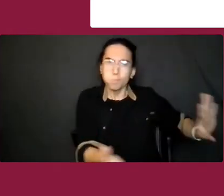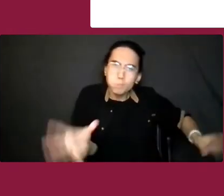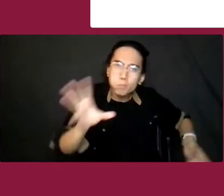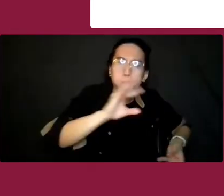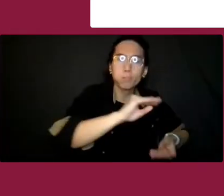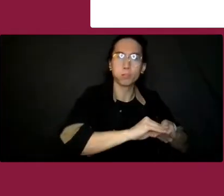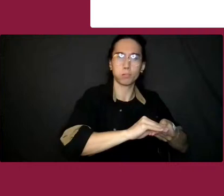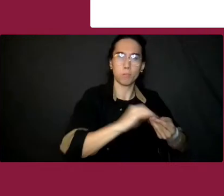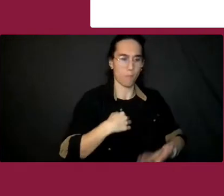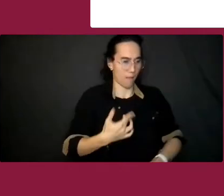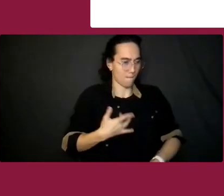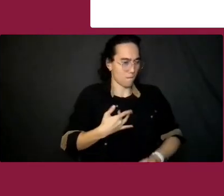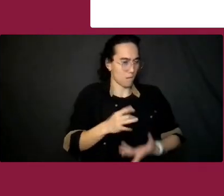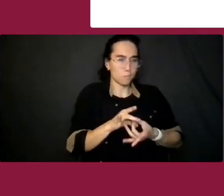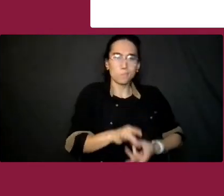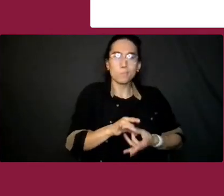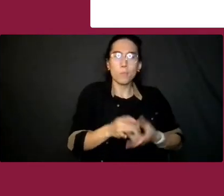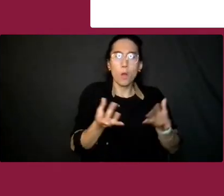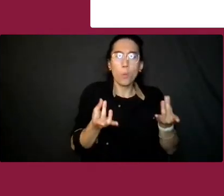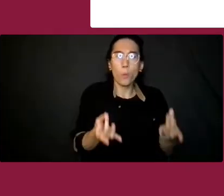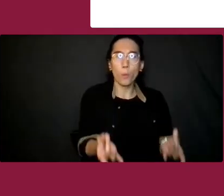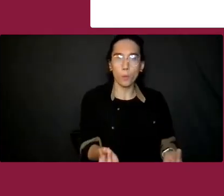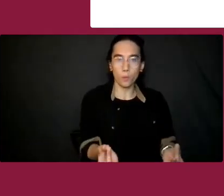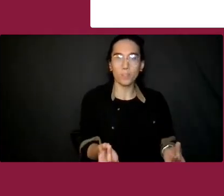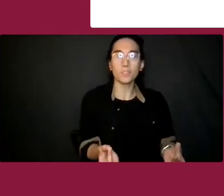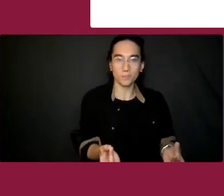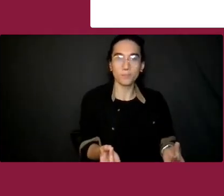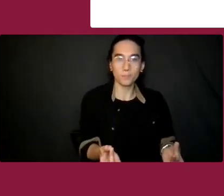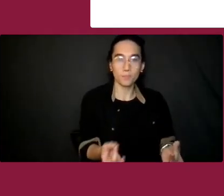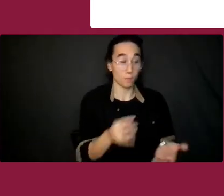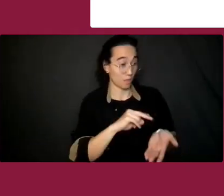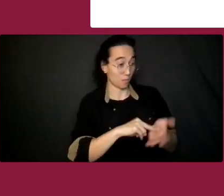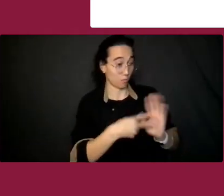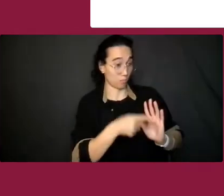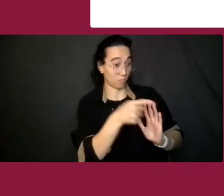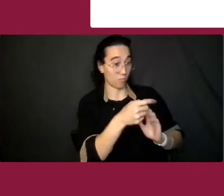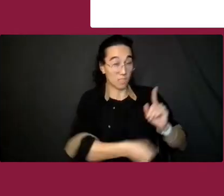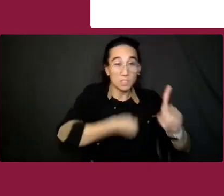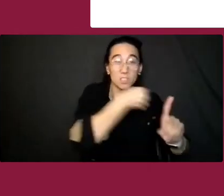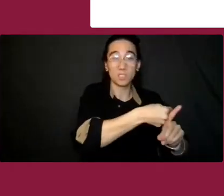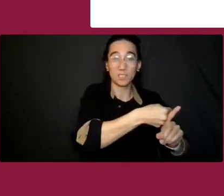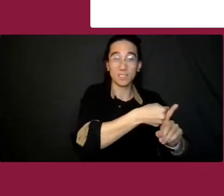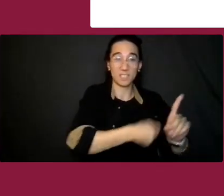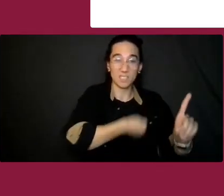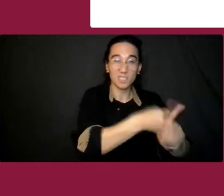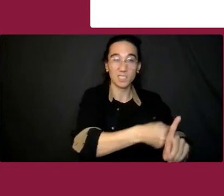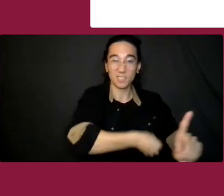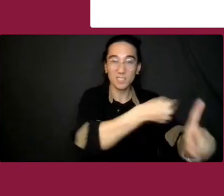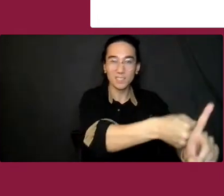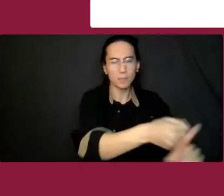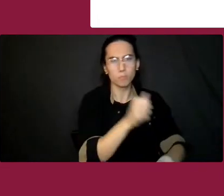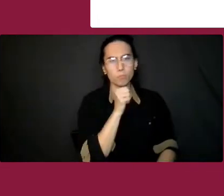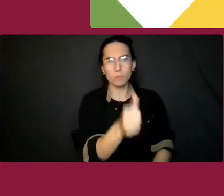It is not dependent on specific events and it is connected to an ongoing state of mind.